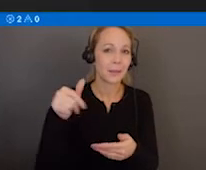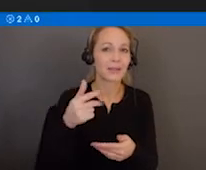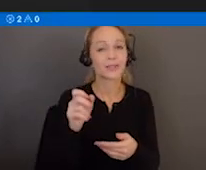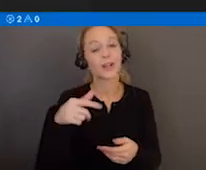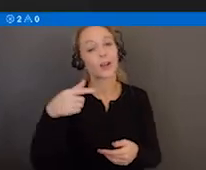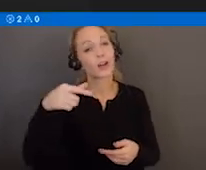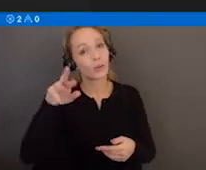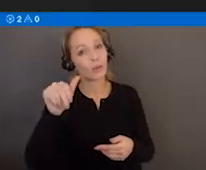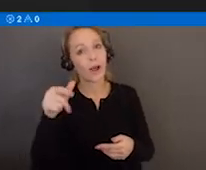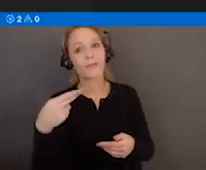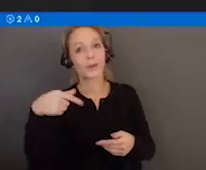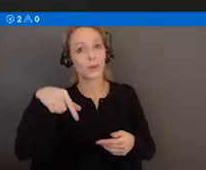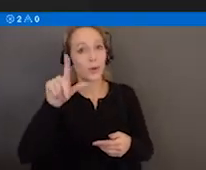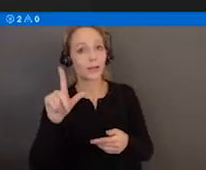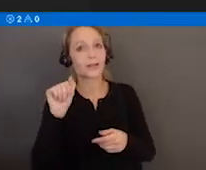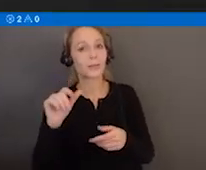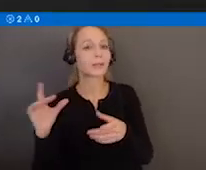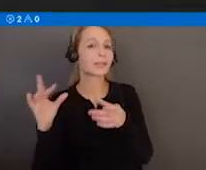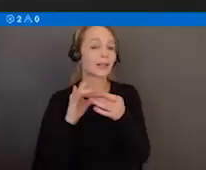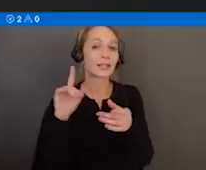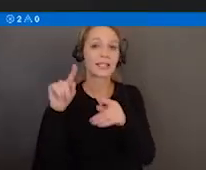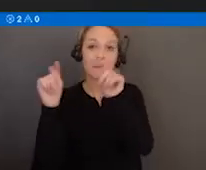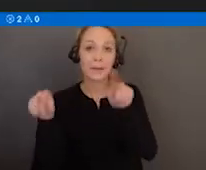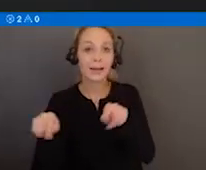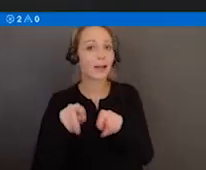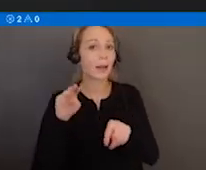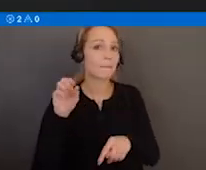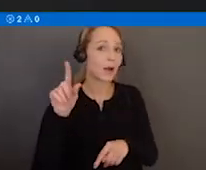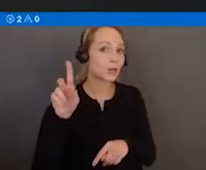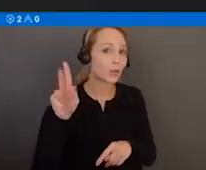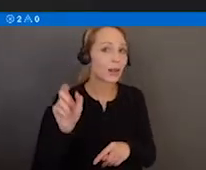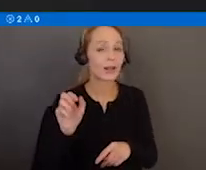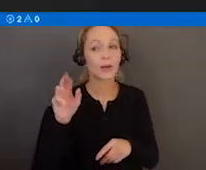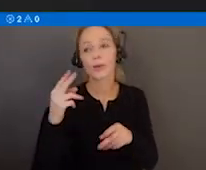THEY CAN BE ATTACHED TO BOTH TEMPLATES AND MODULES.